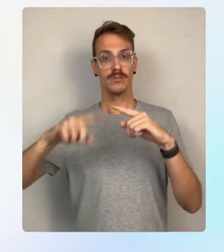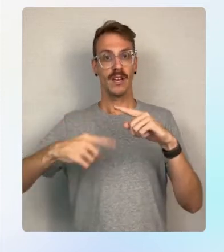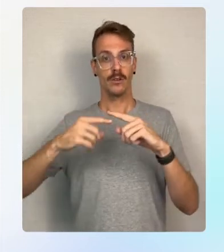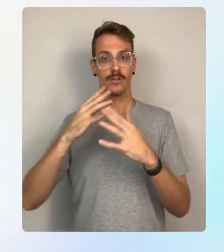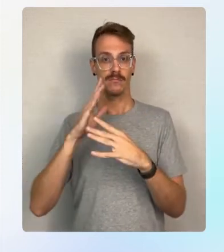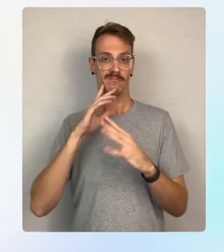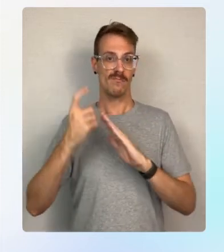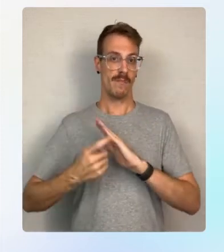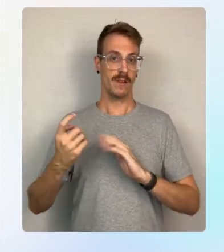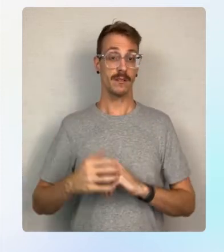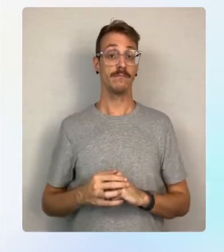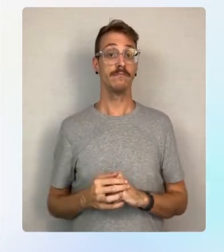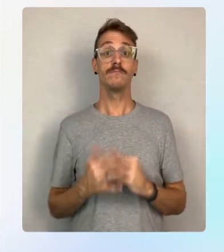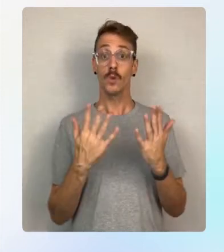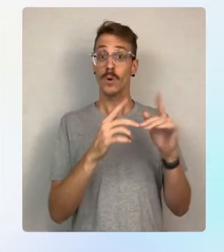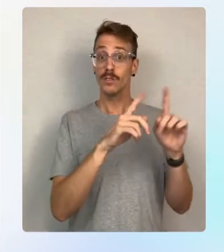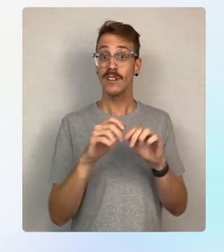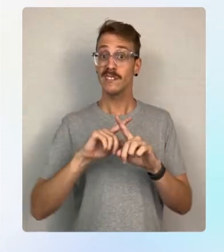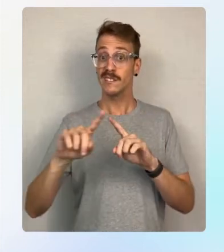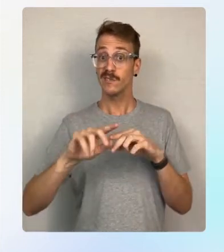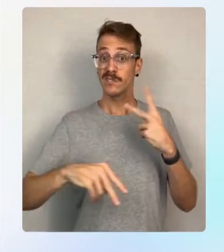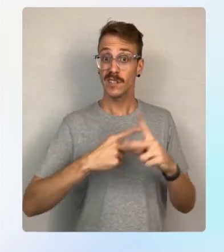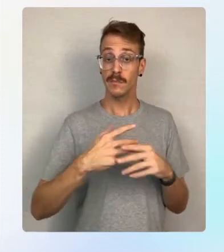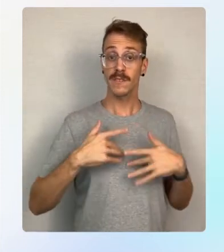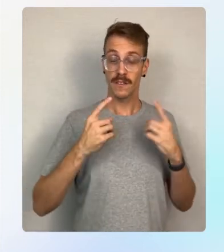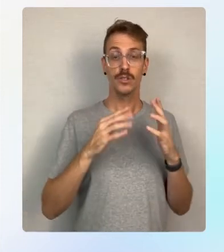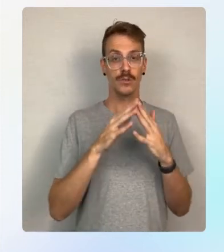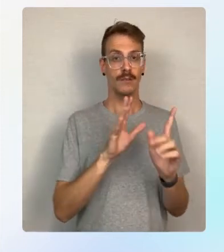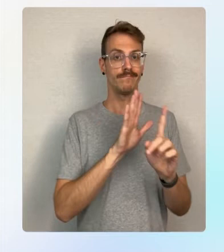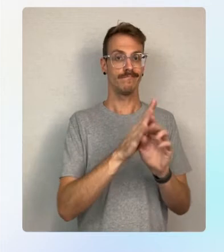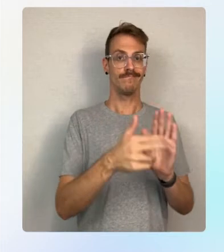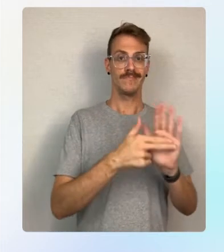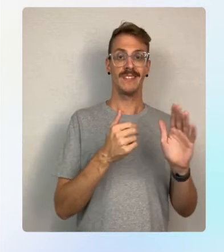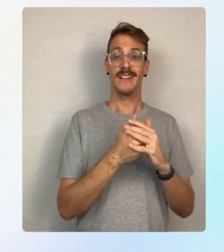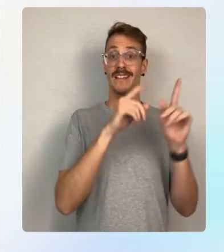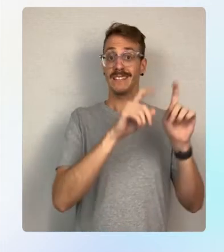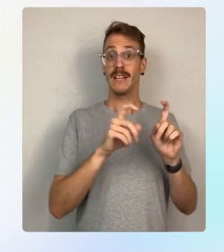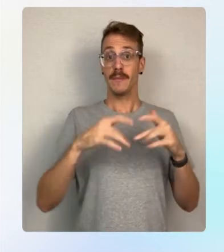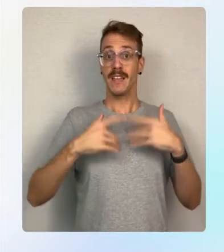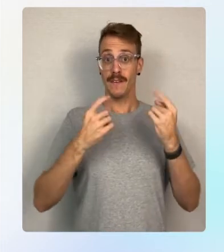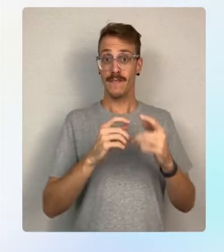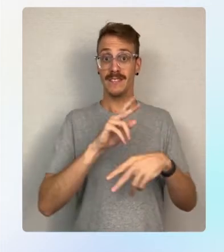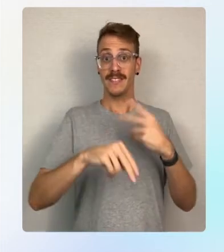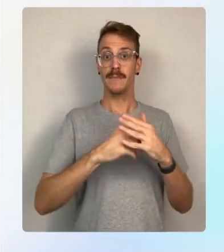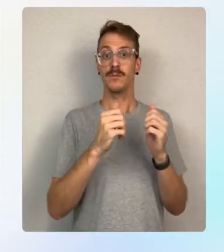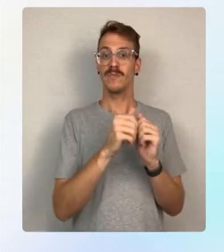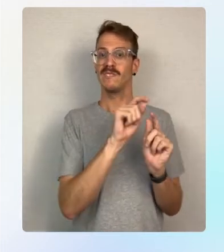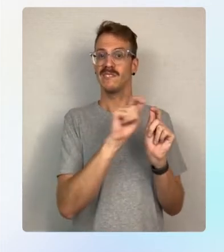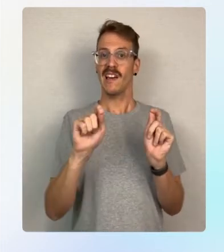If you want to sample different types of events, you can specify the sampling event types via -e.